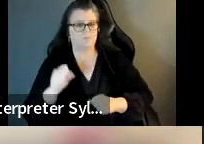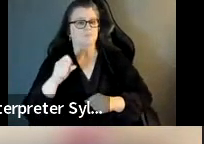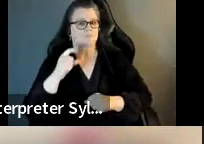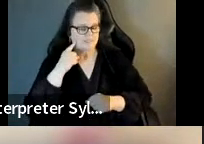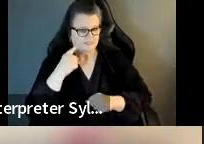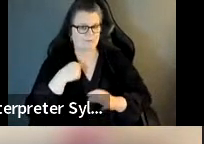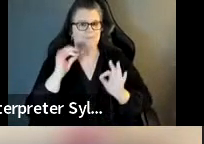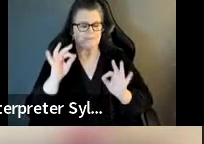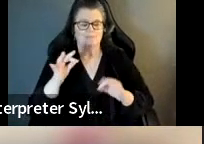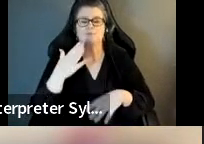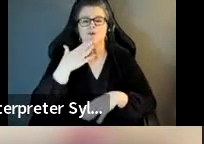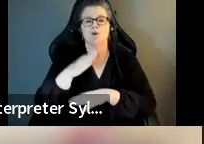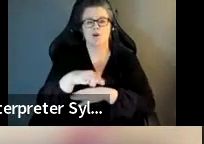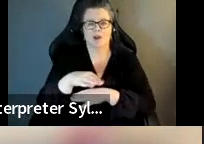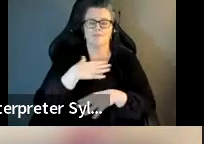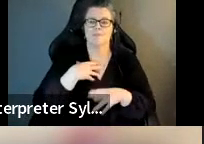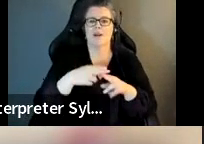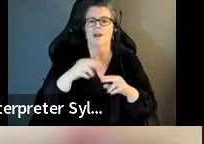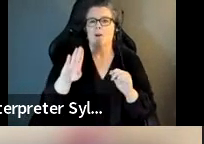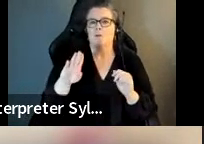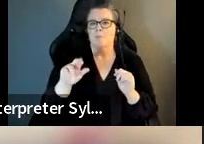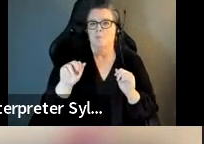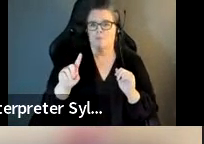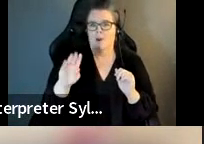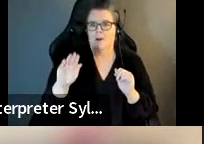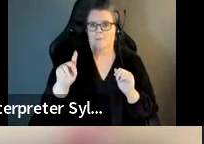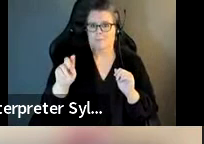Good afternoon. My name is Brad Baker. I am the President of MTI.